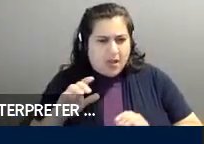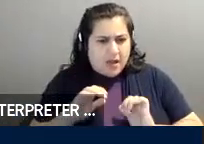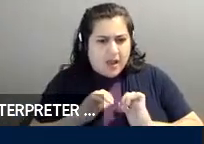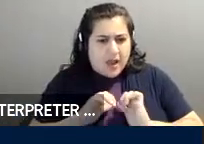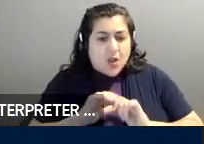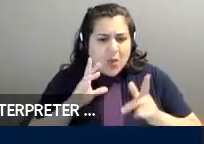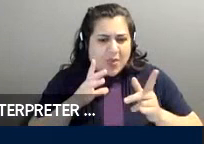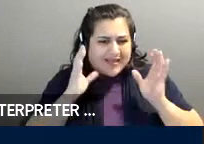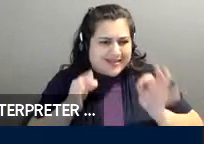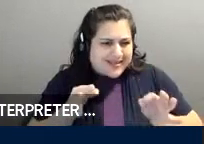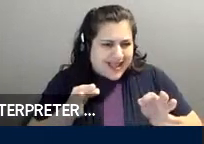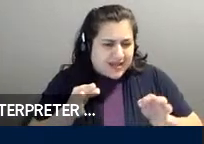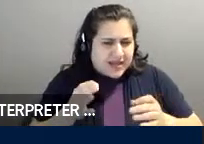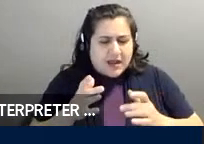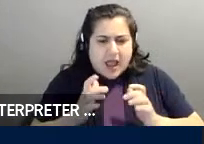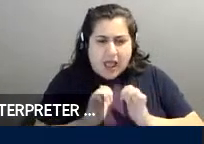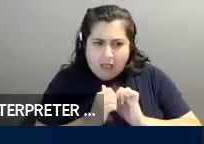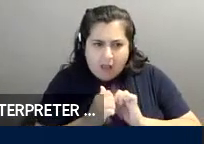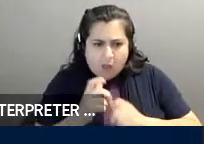could be a manual wheelchair, a power wheelchair.